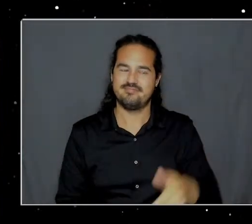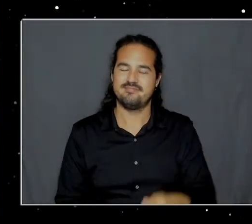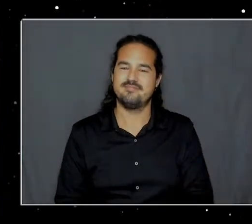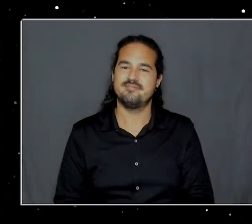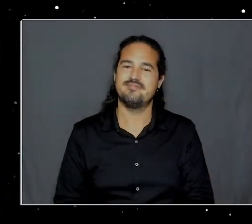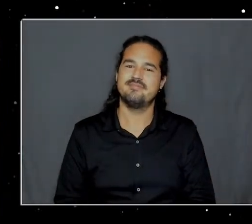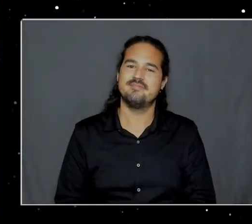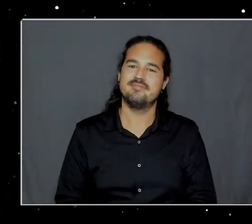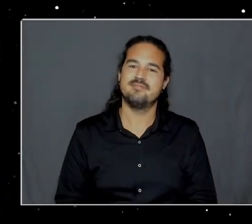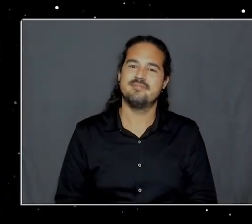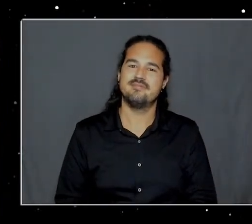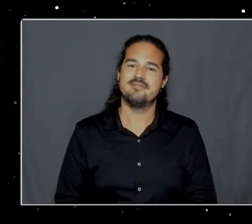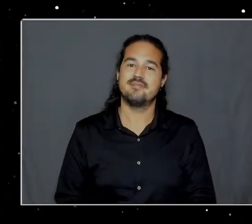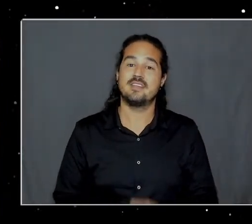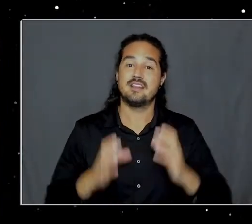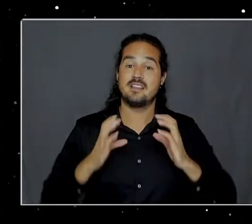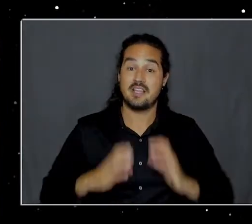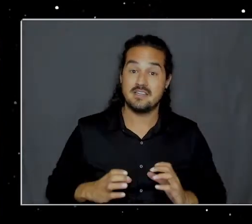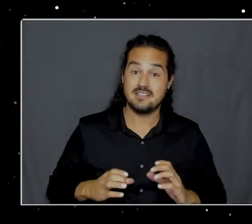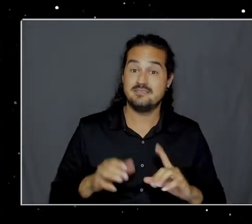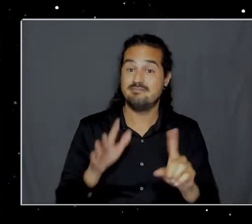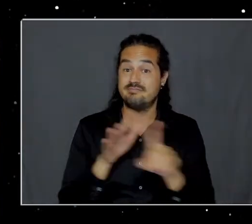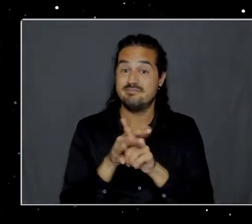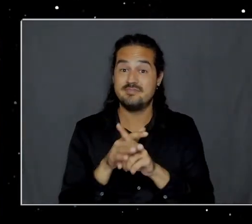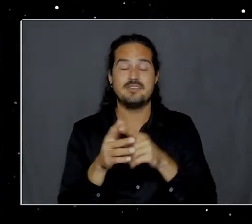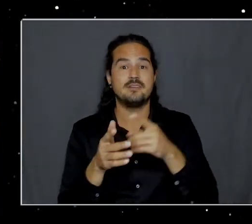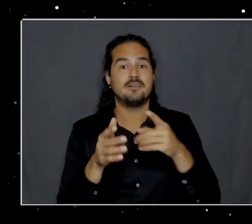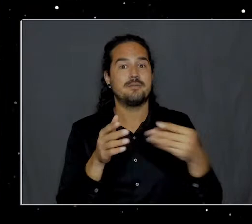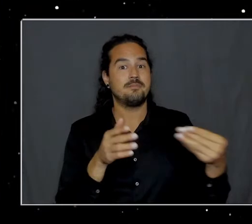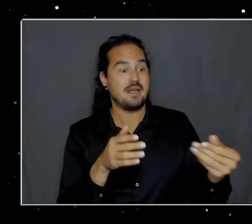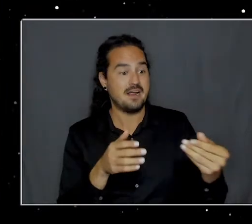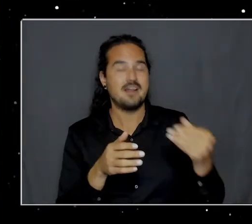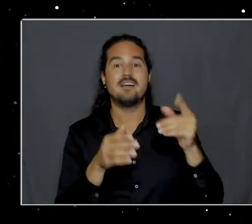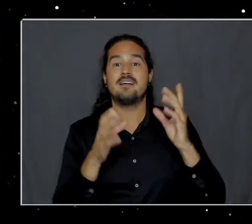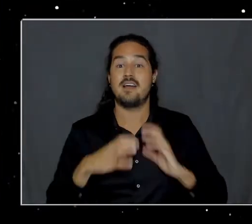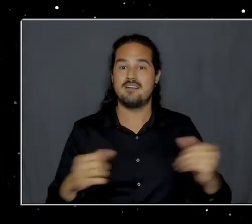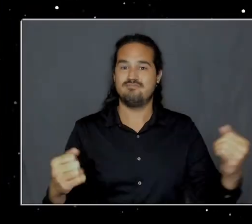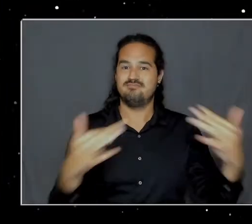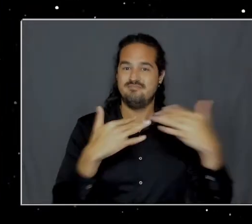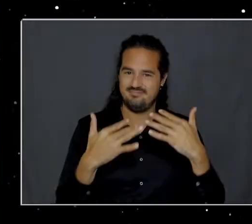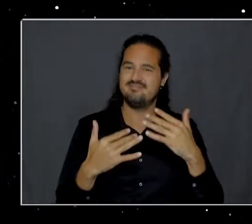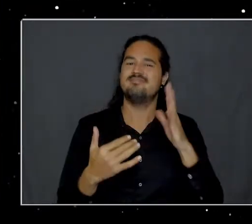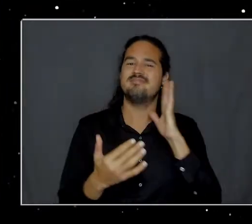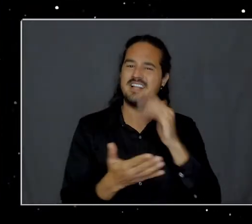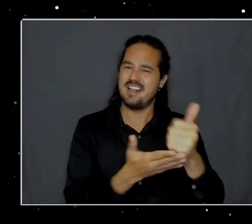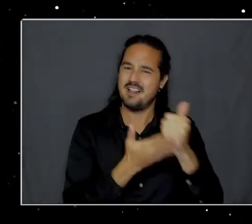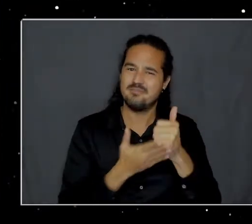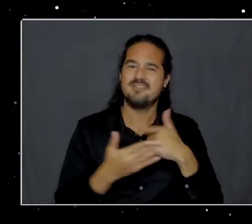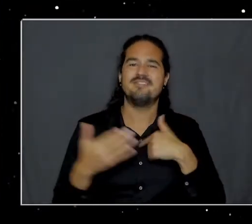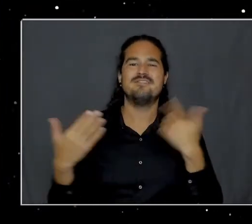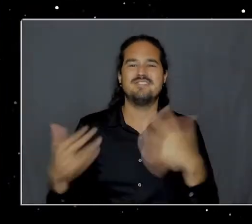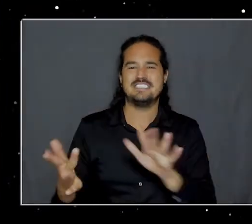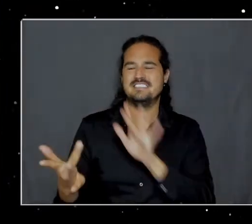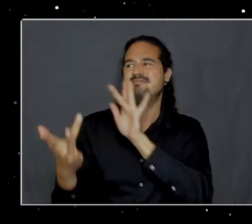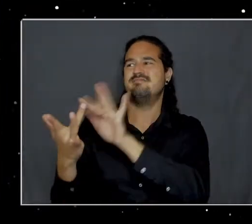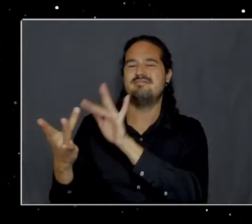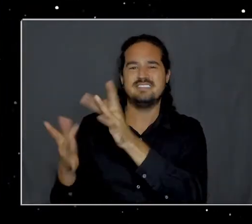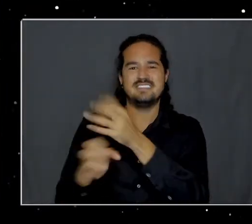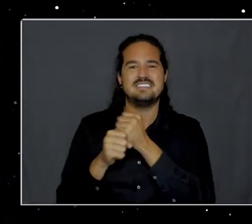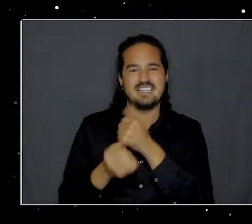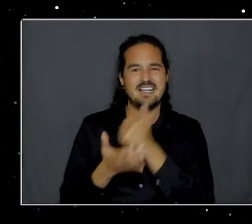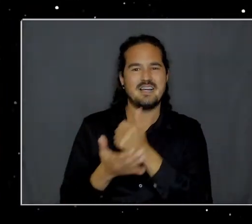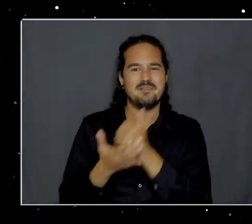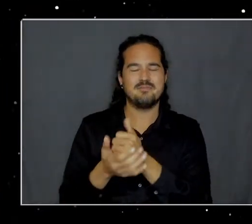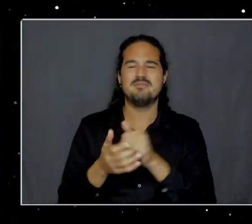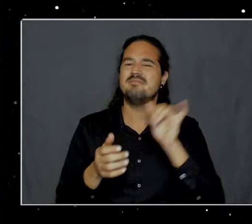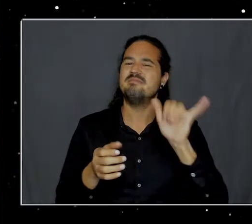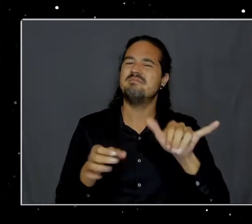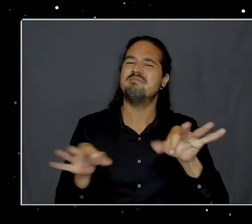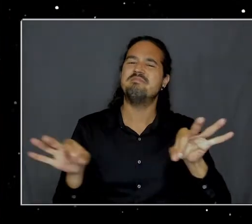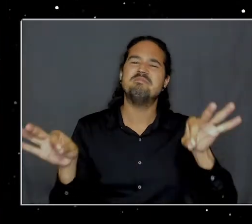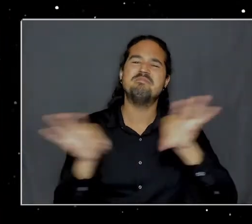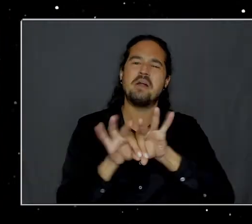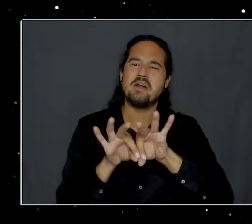CLIENTS AND INCOME WILL FOLLOW.